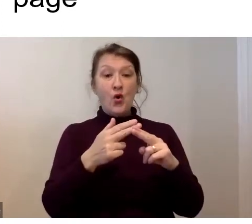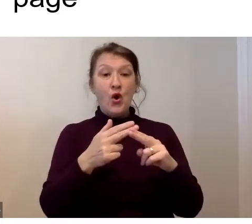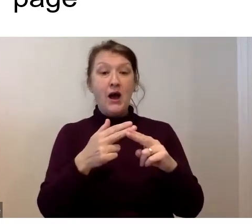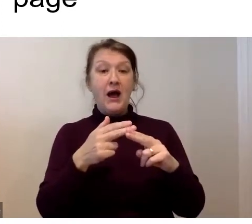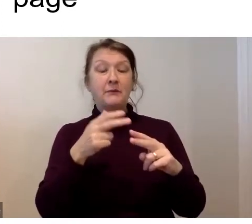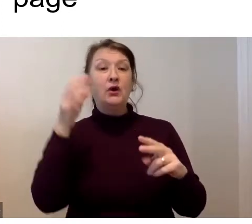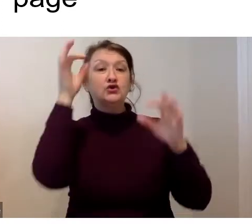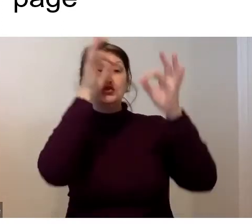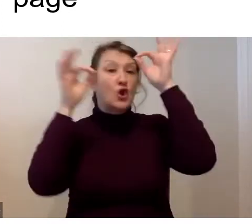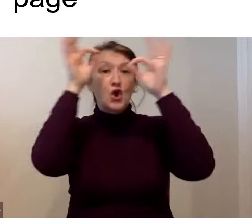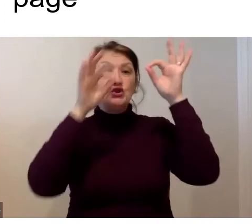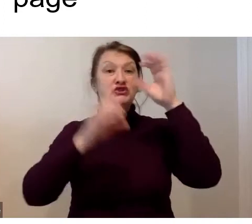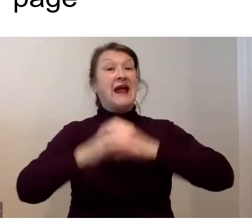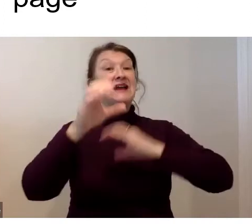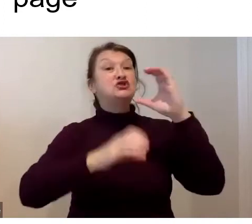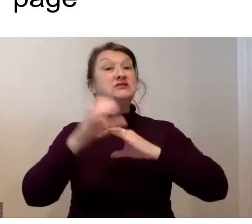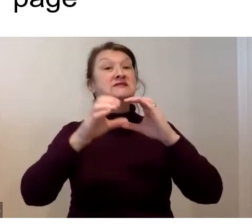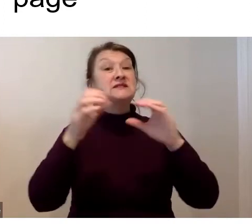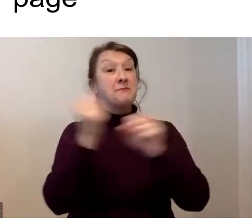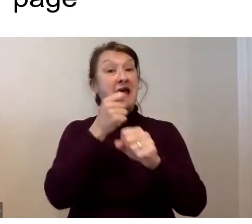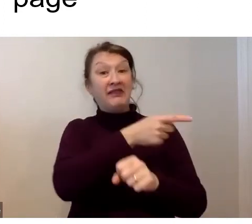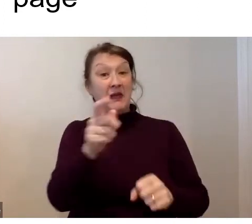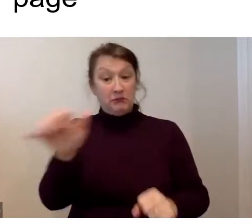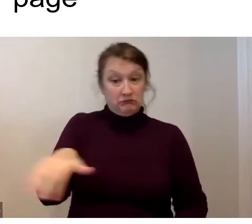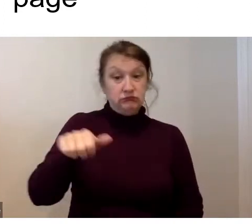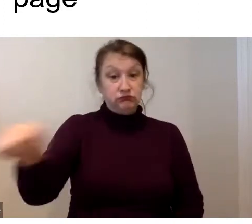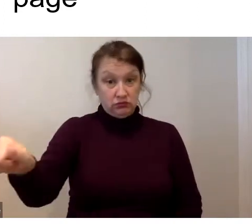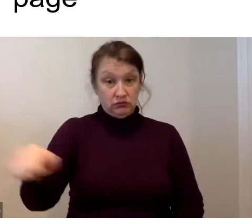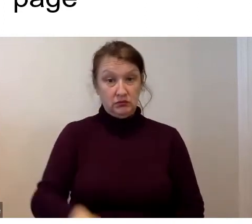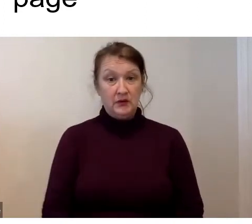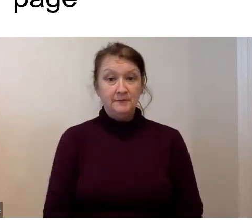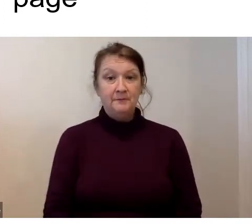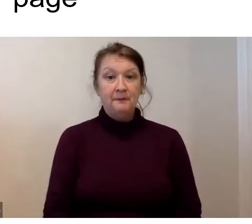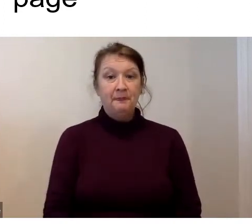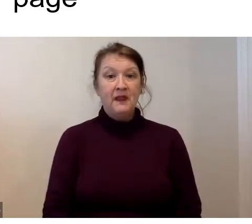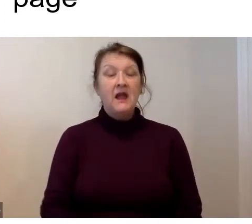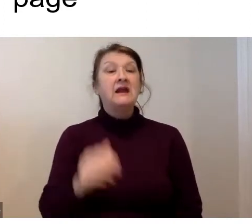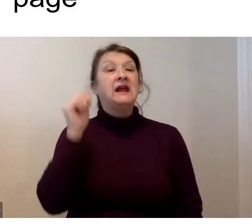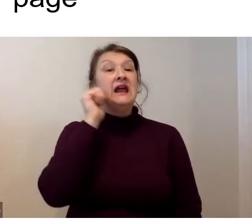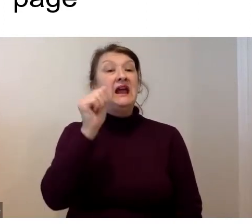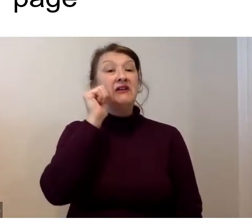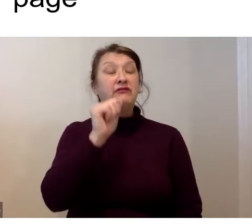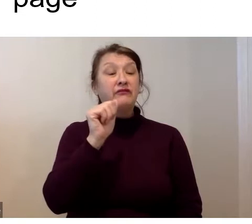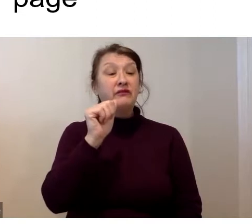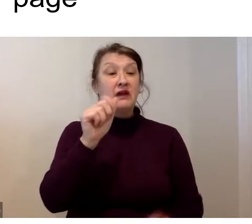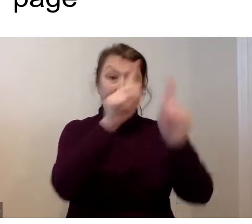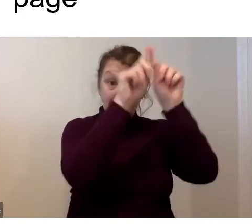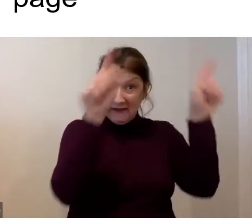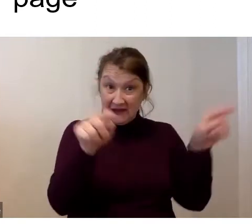Alt text is what is displayed if an image is not working.